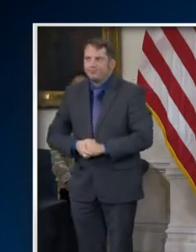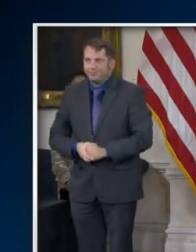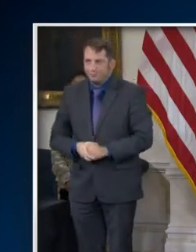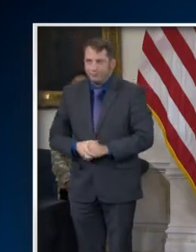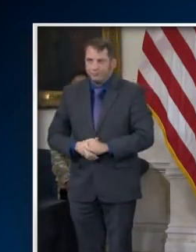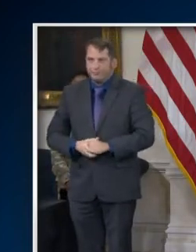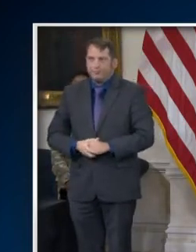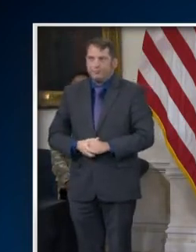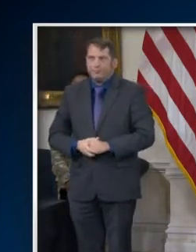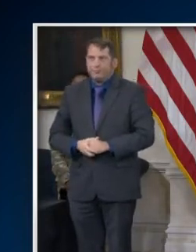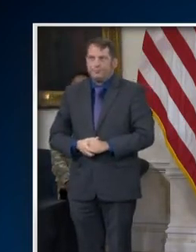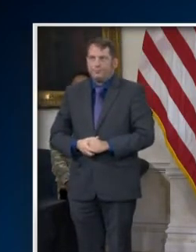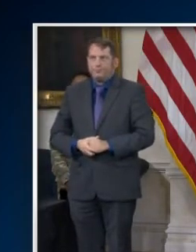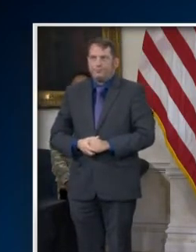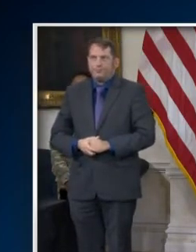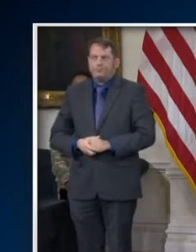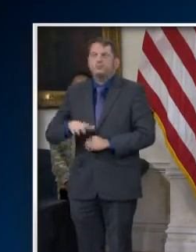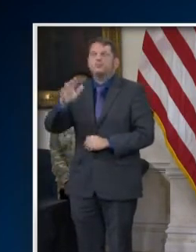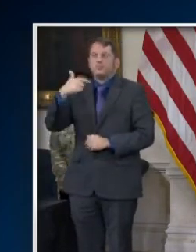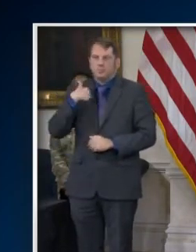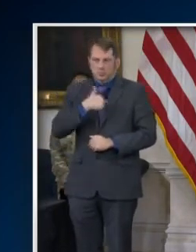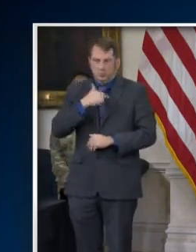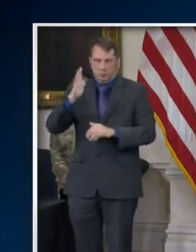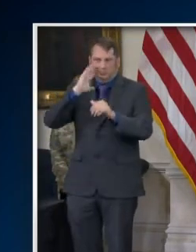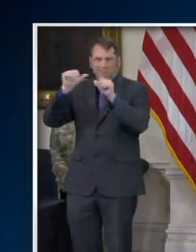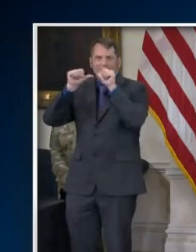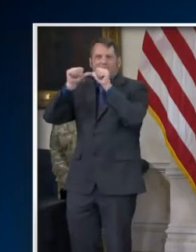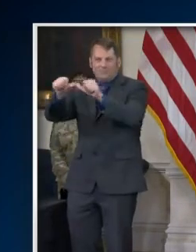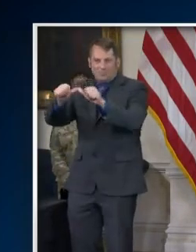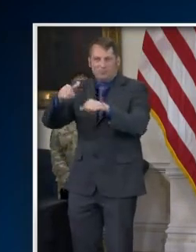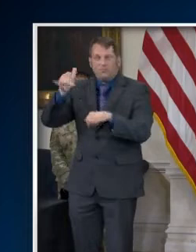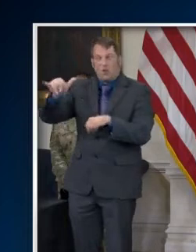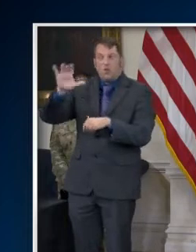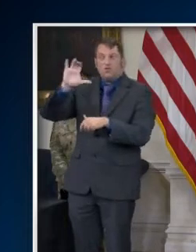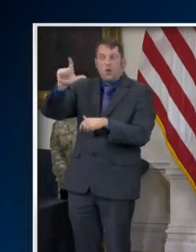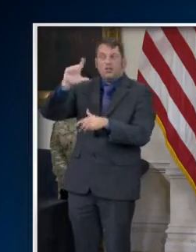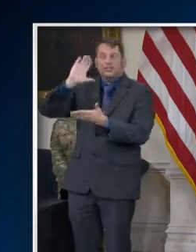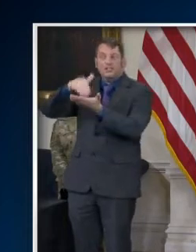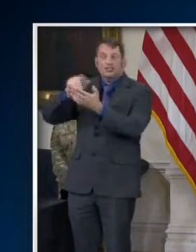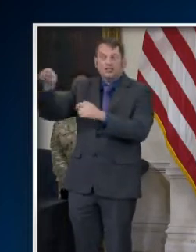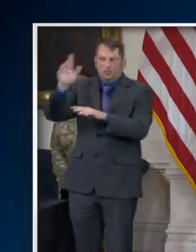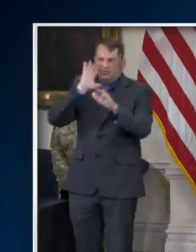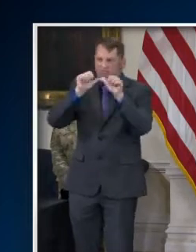APPOINTMENTS AT MASS VACCINATION SITES. OUR NO ARM LEFT BEHIND INITIATIVE WILL ENHANCE THE